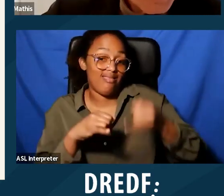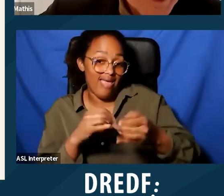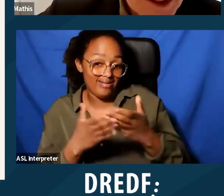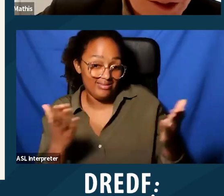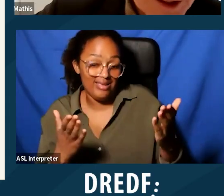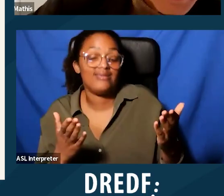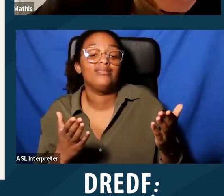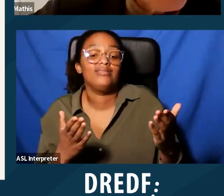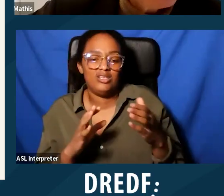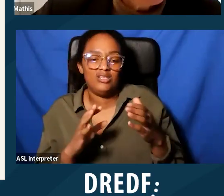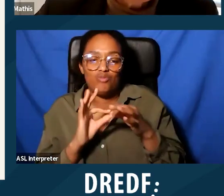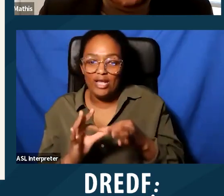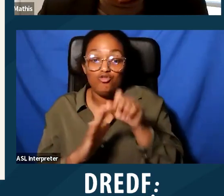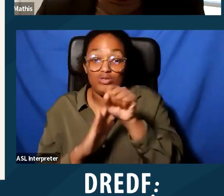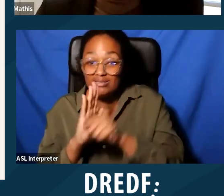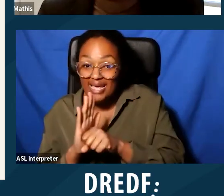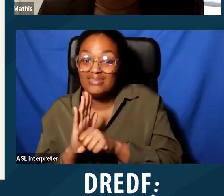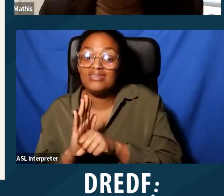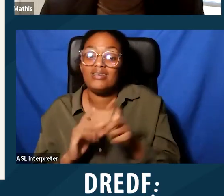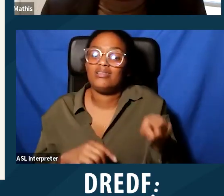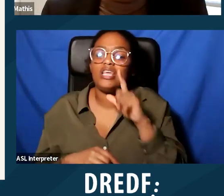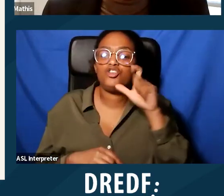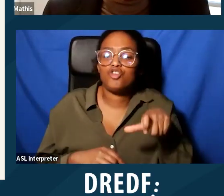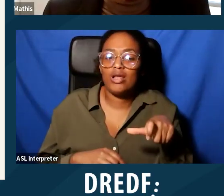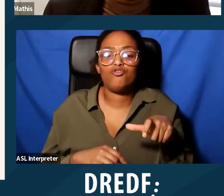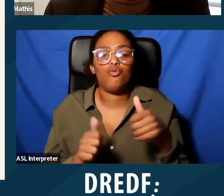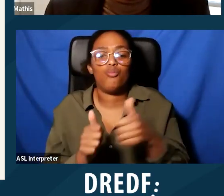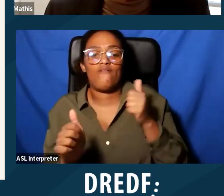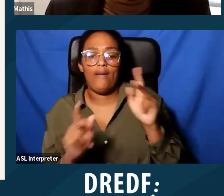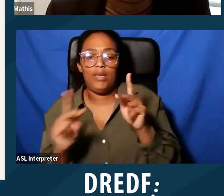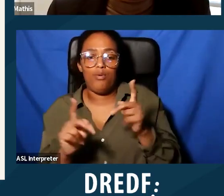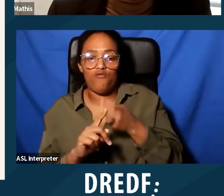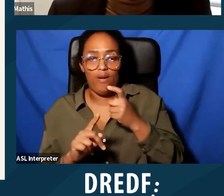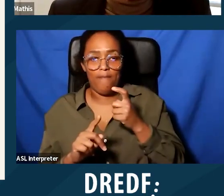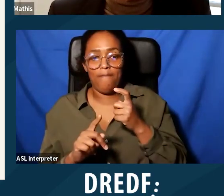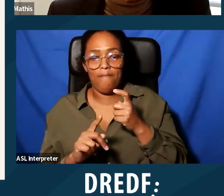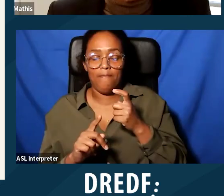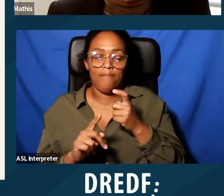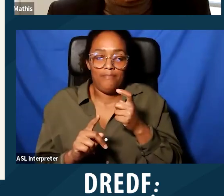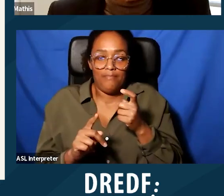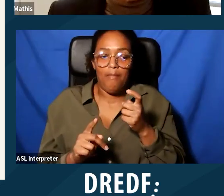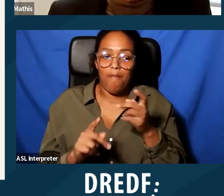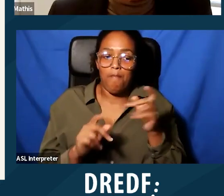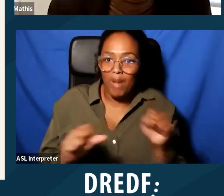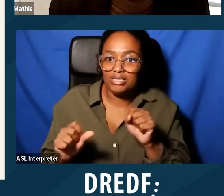they should not have to prevent people from being at serious risk of institutionalization.